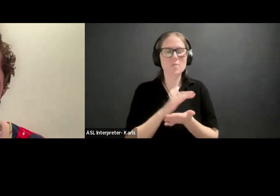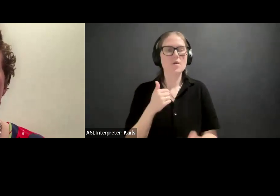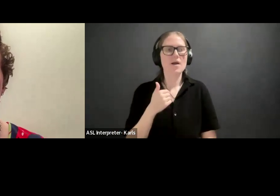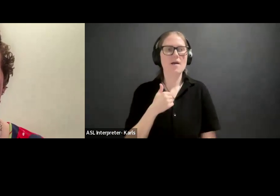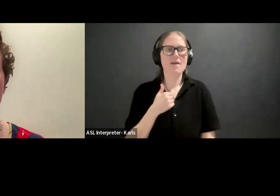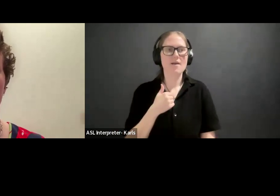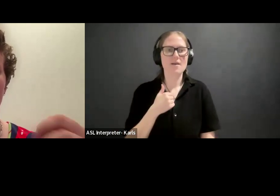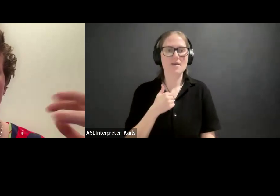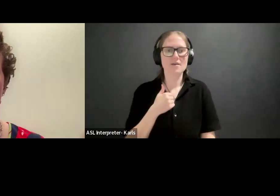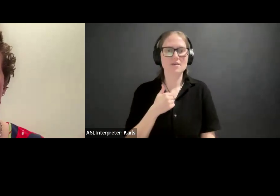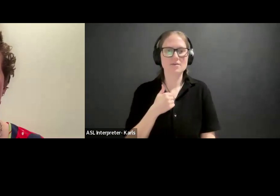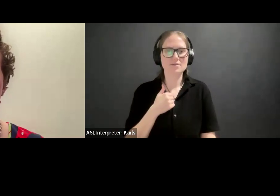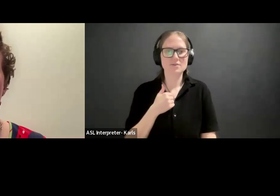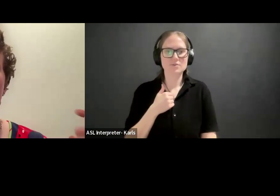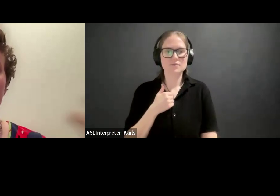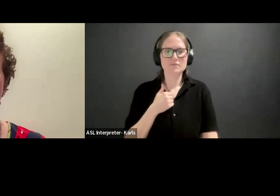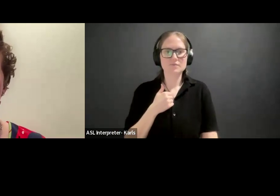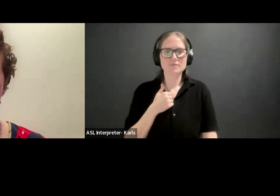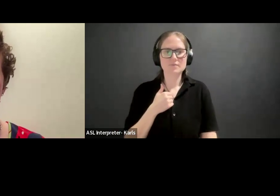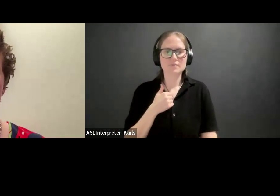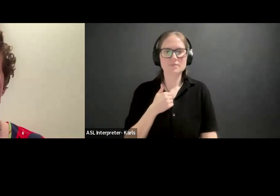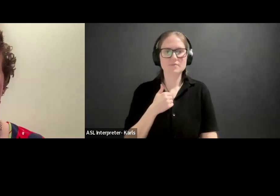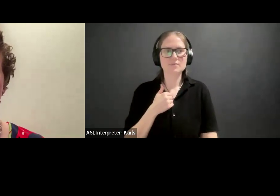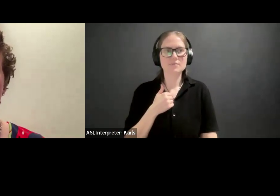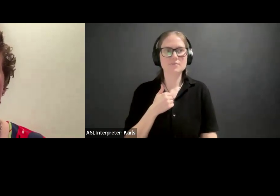you know, found Cameron Awkward's, um,